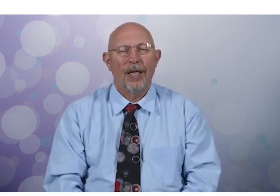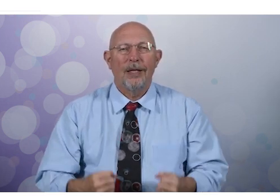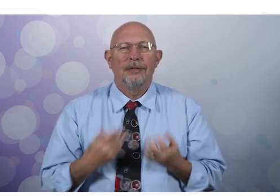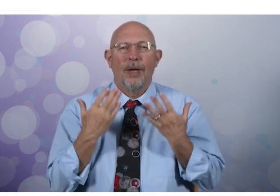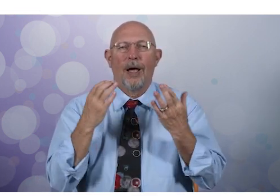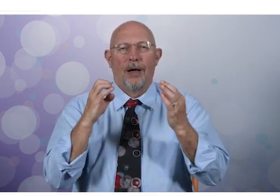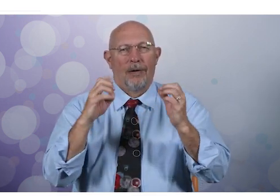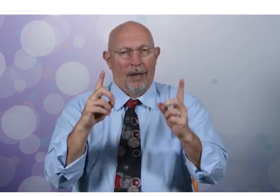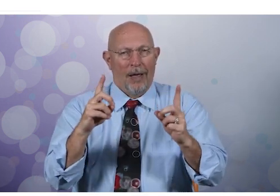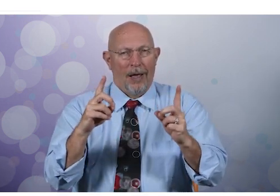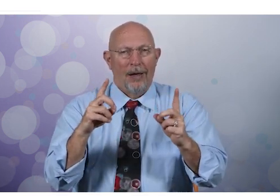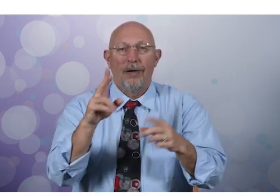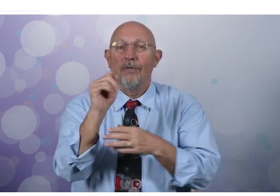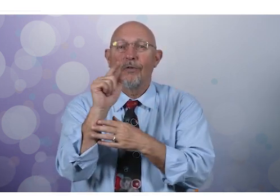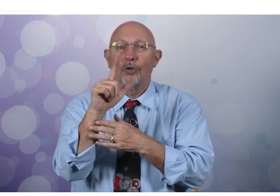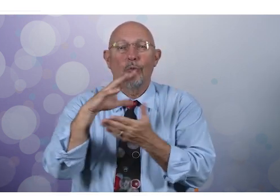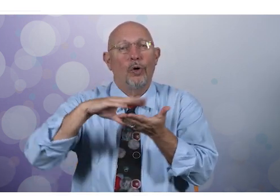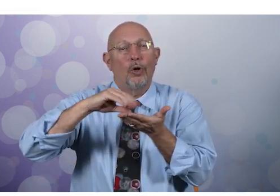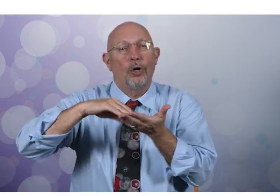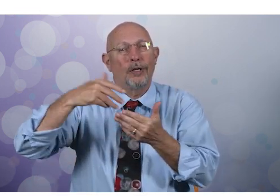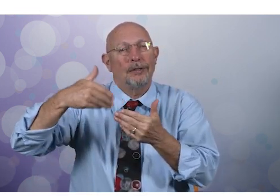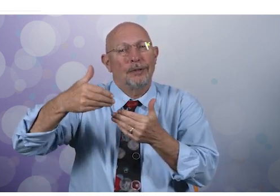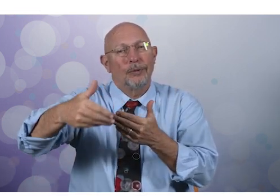InspirED Virtual Learning Series.